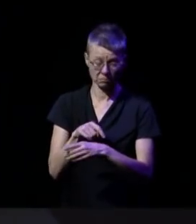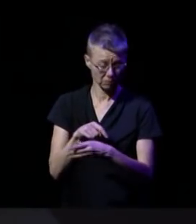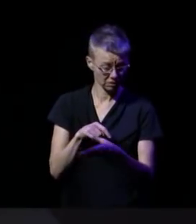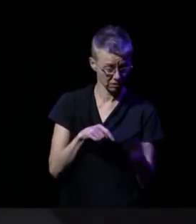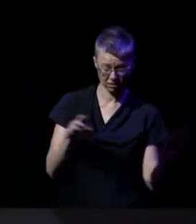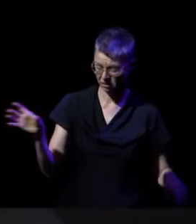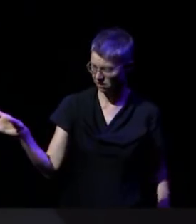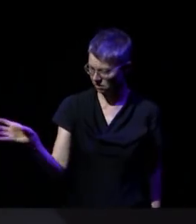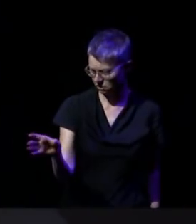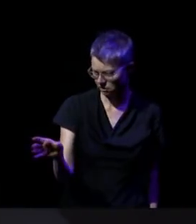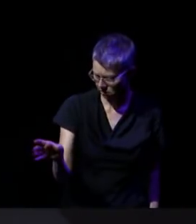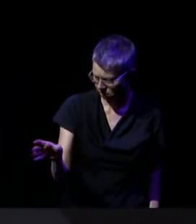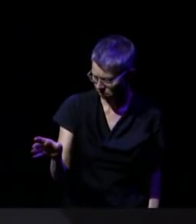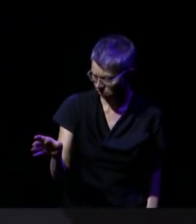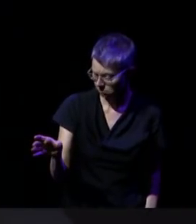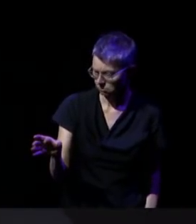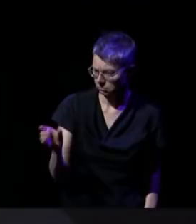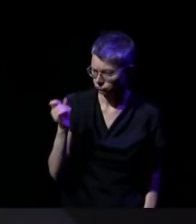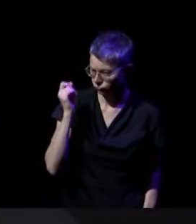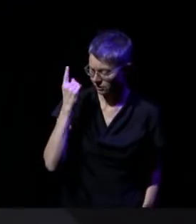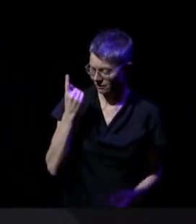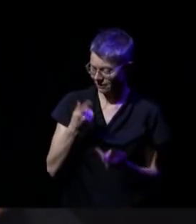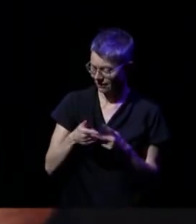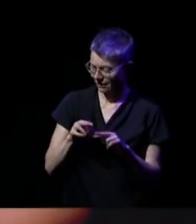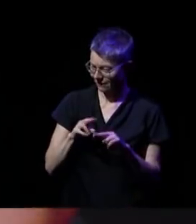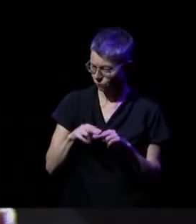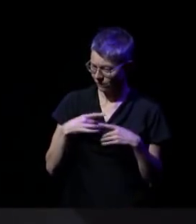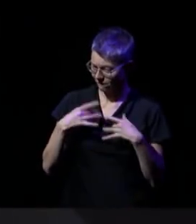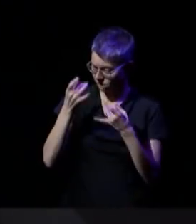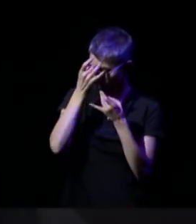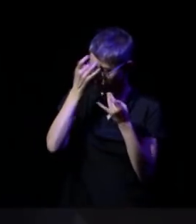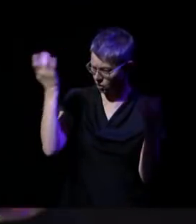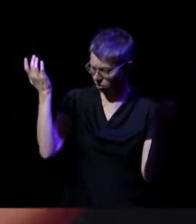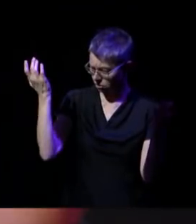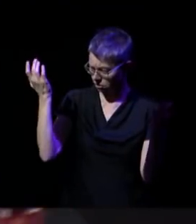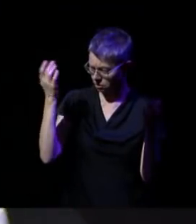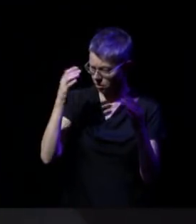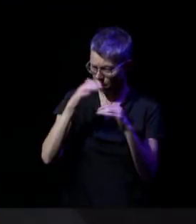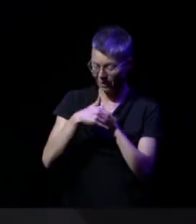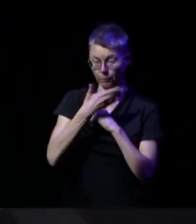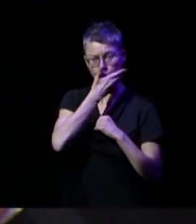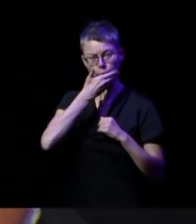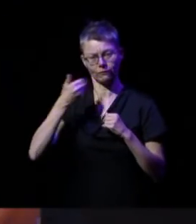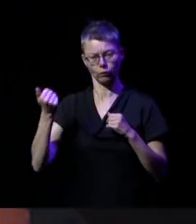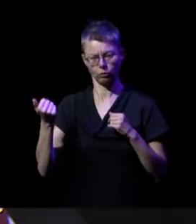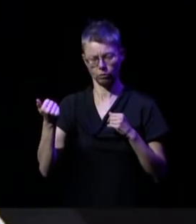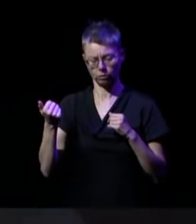that if we slid too far into, if we forgot about this sort of holistic beauty model and we allowed this